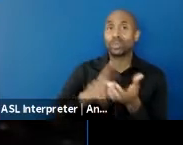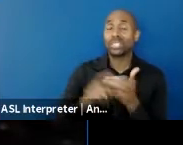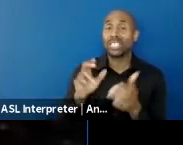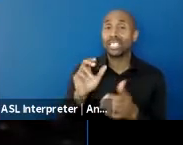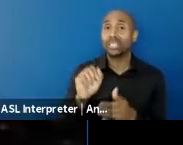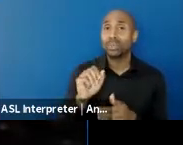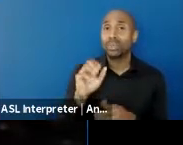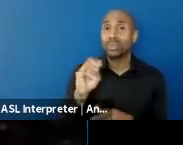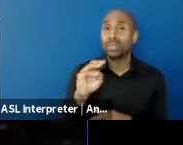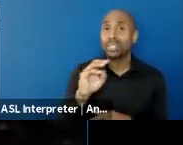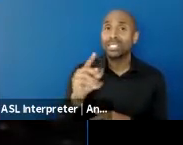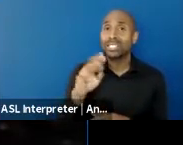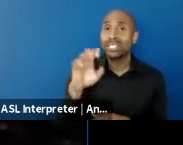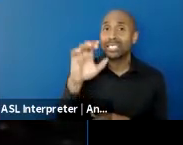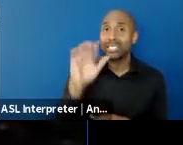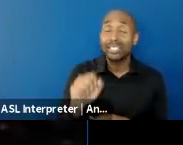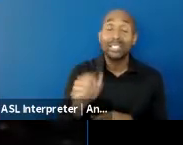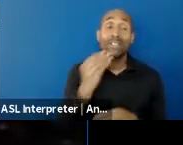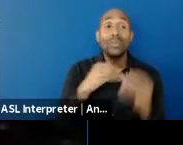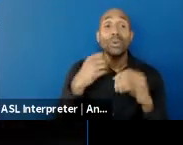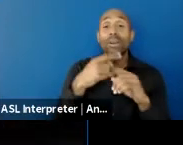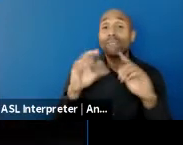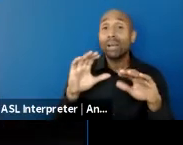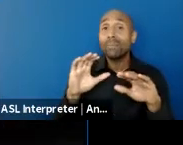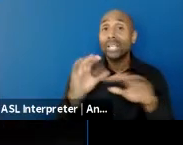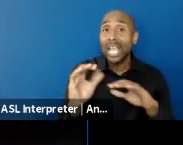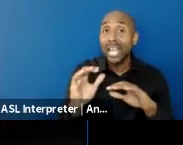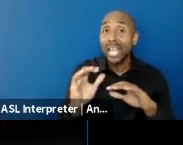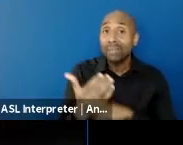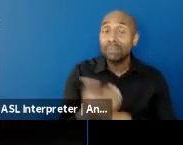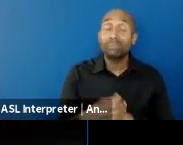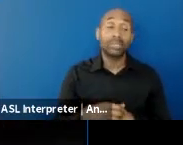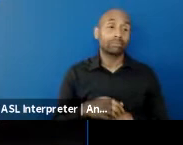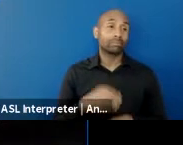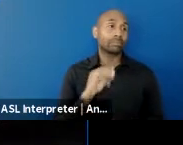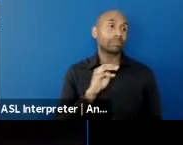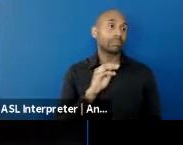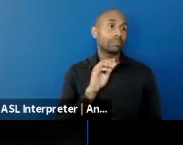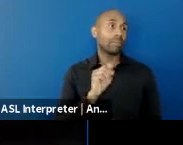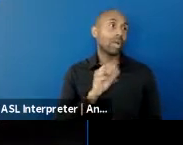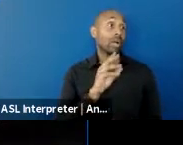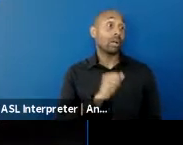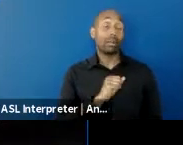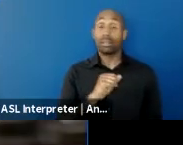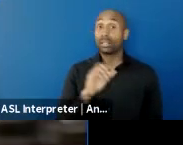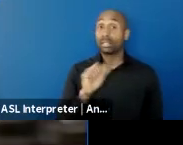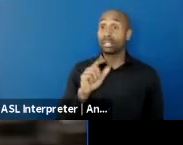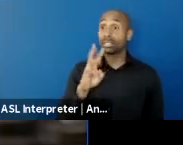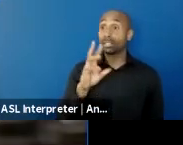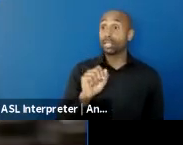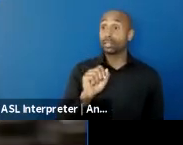Tacos, ham hots, bagels and lox. And everything in between.